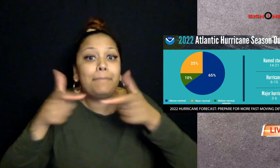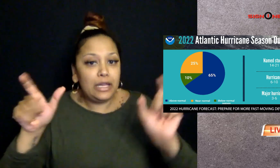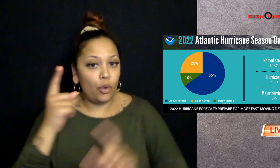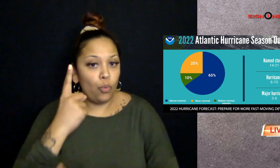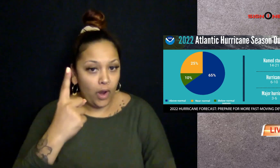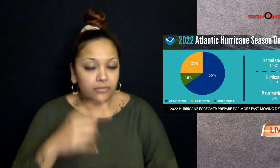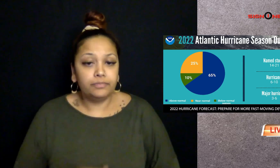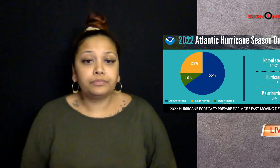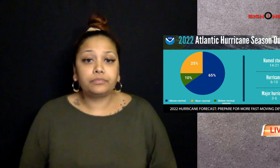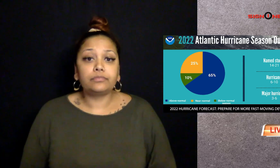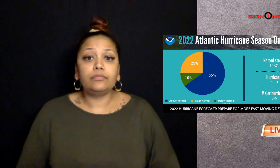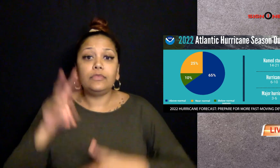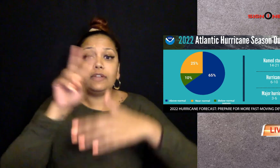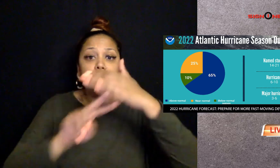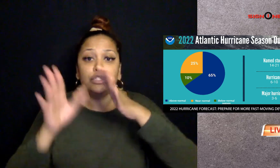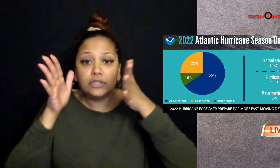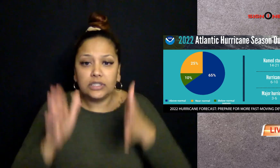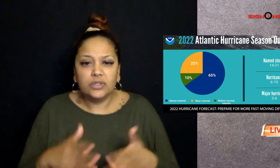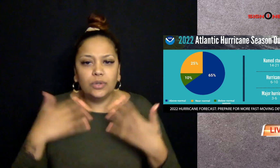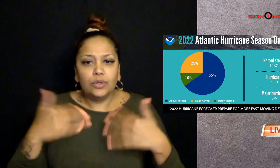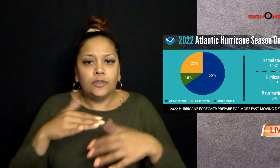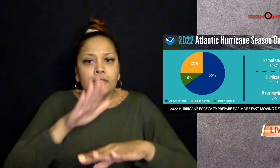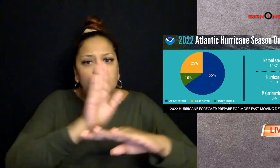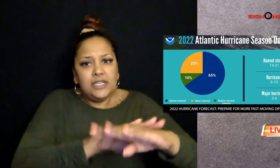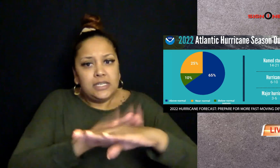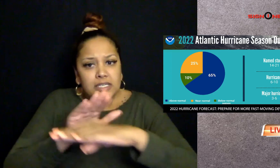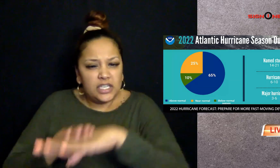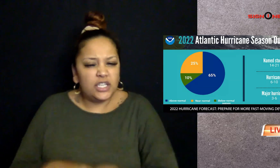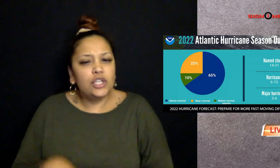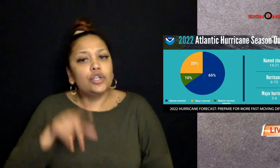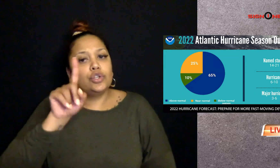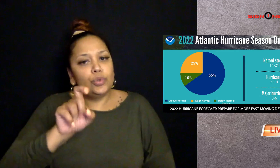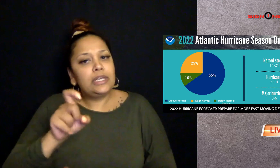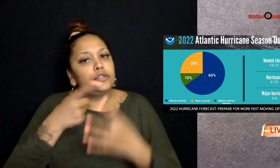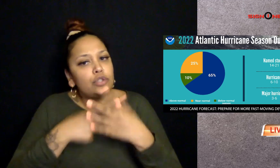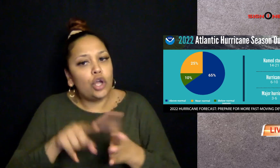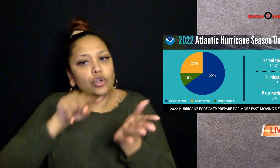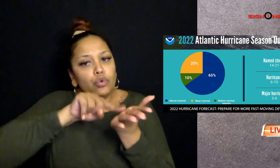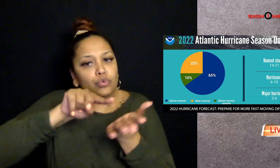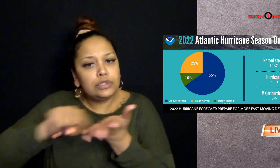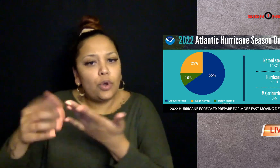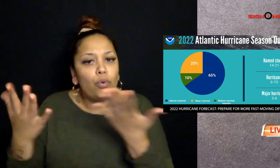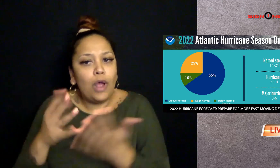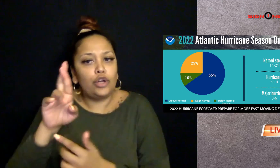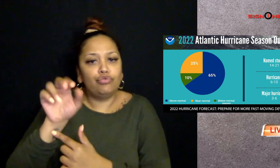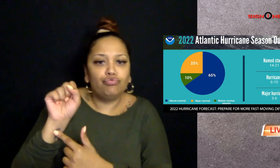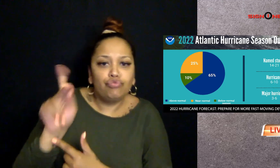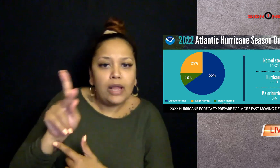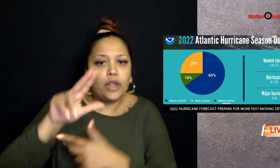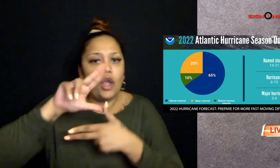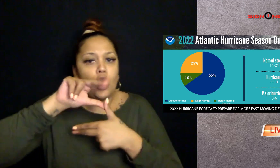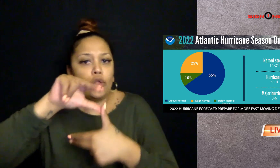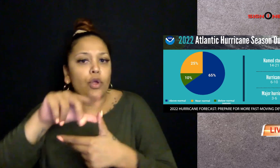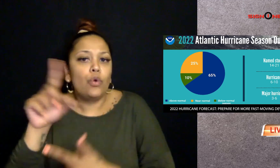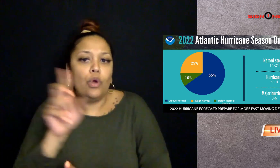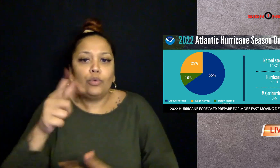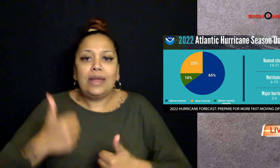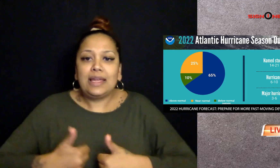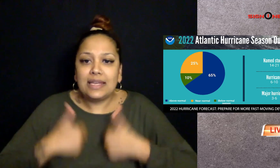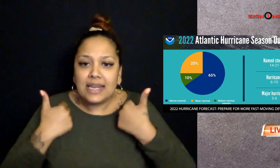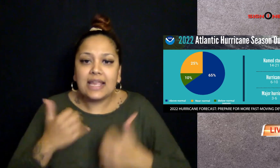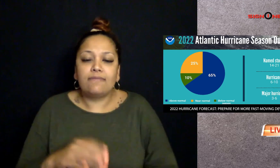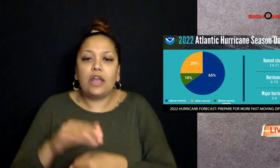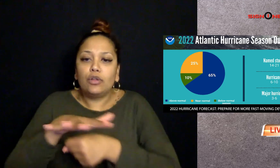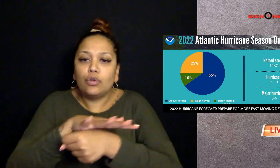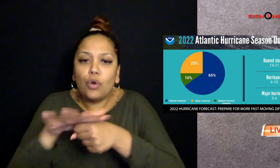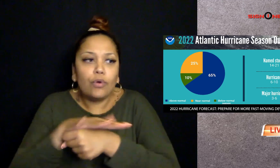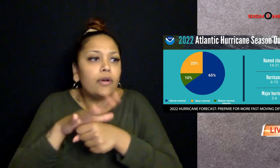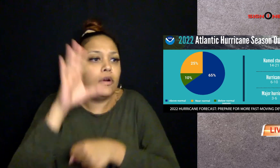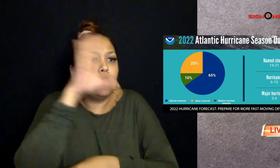and 3 to 6 of those hurricanes will be big ones forecasters stress you should start researching